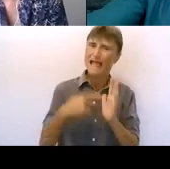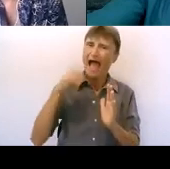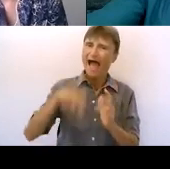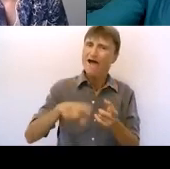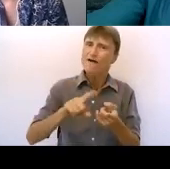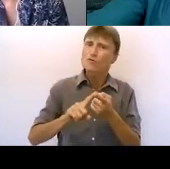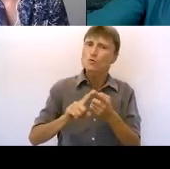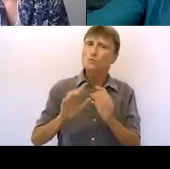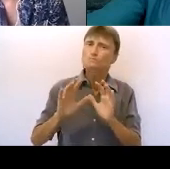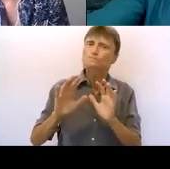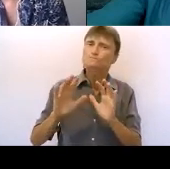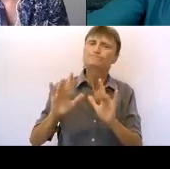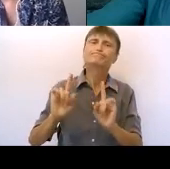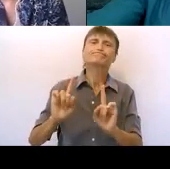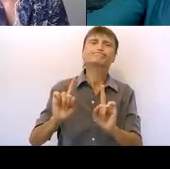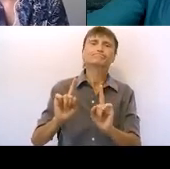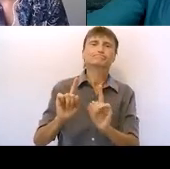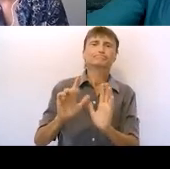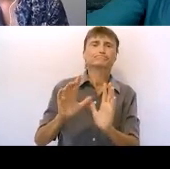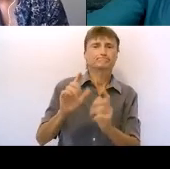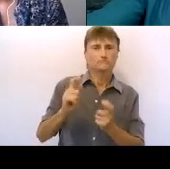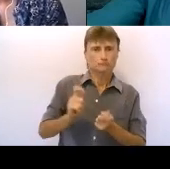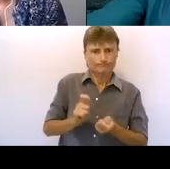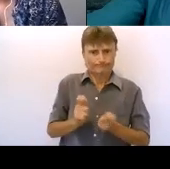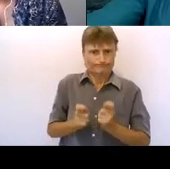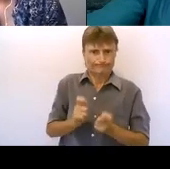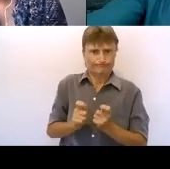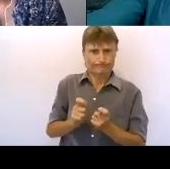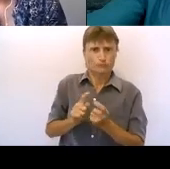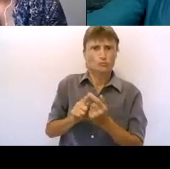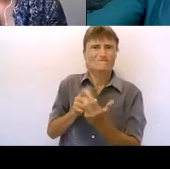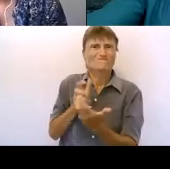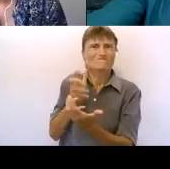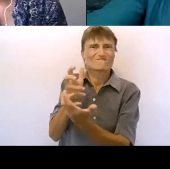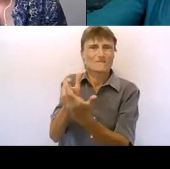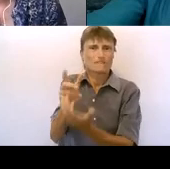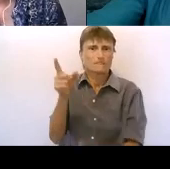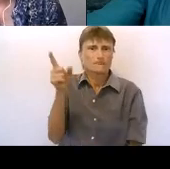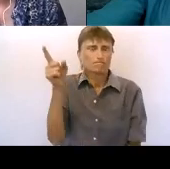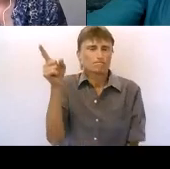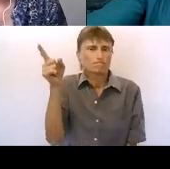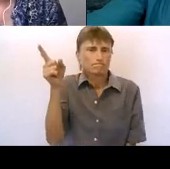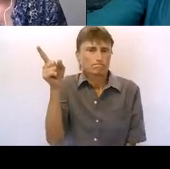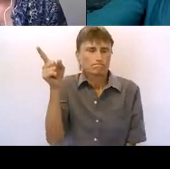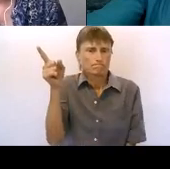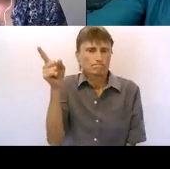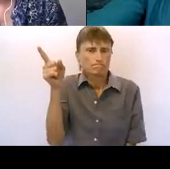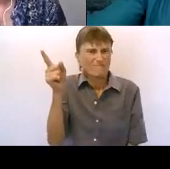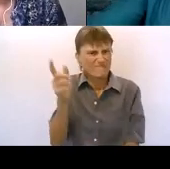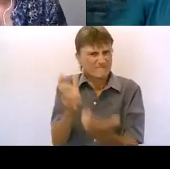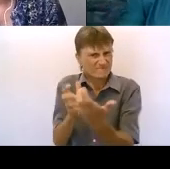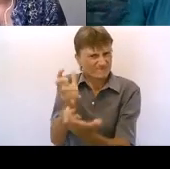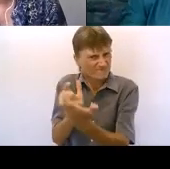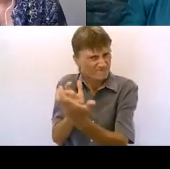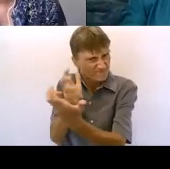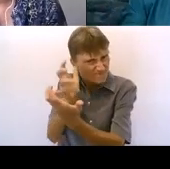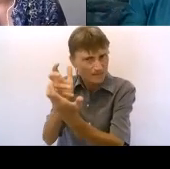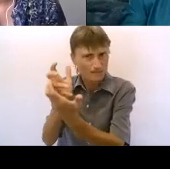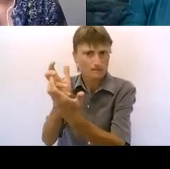continue conversations around anti-racism. So, thank you.